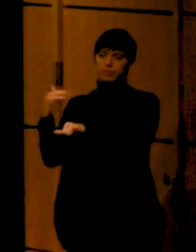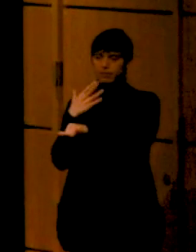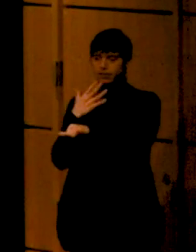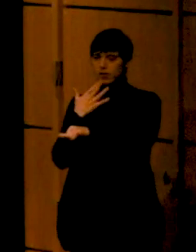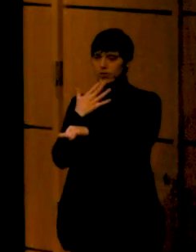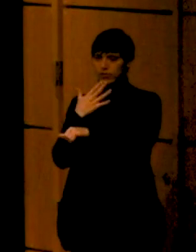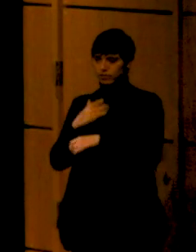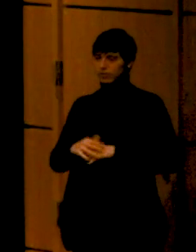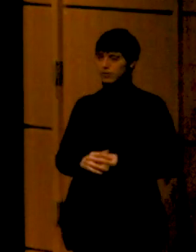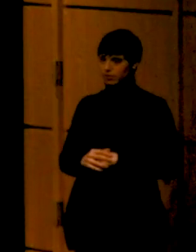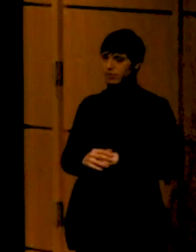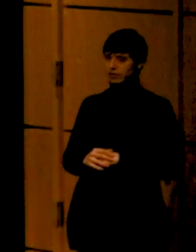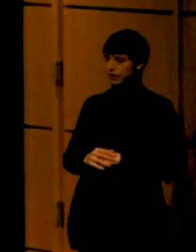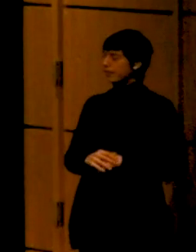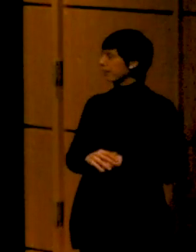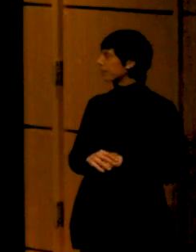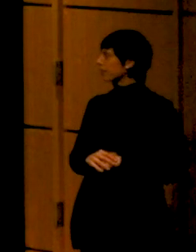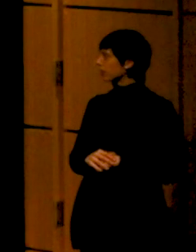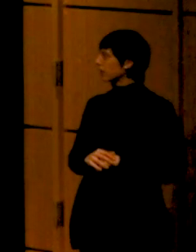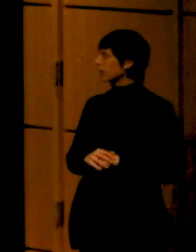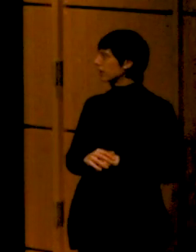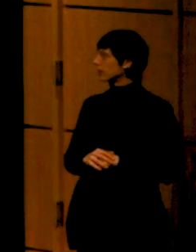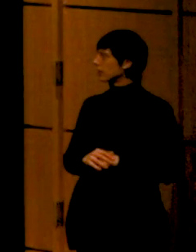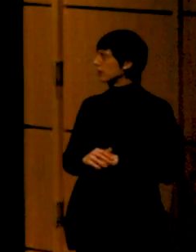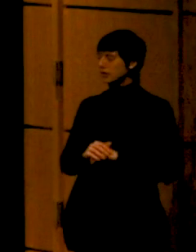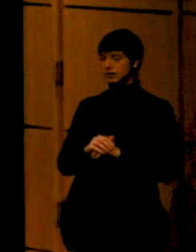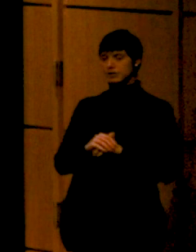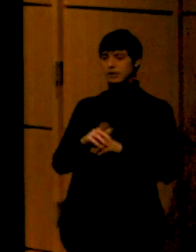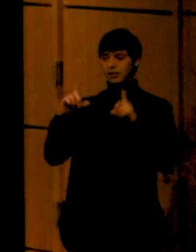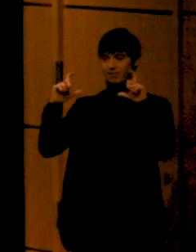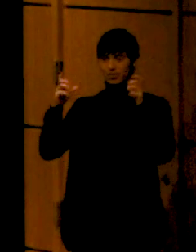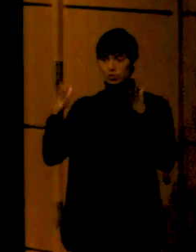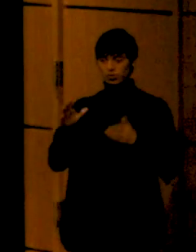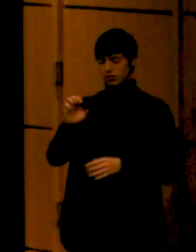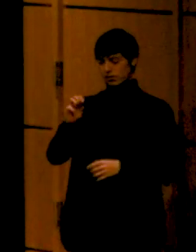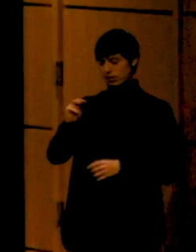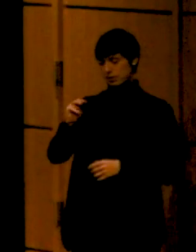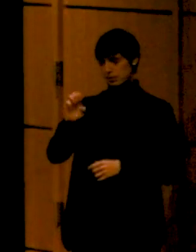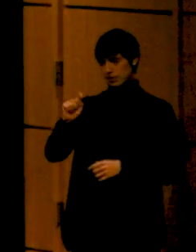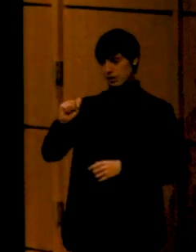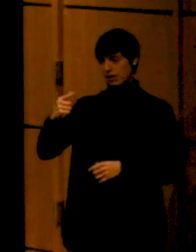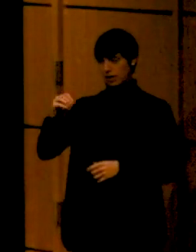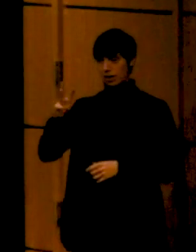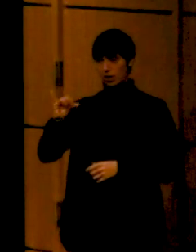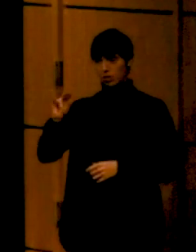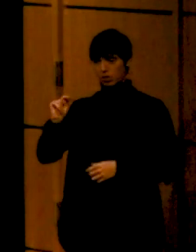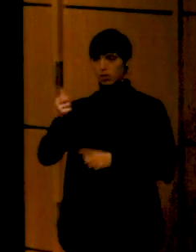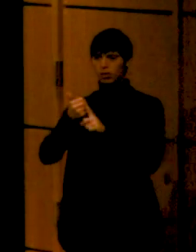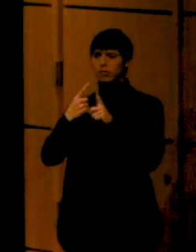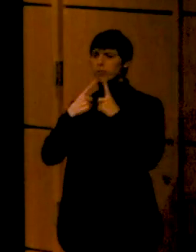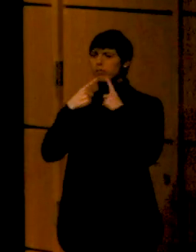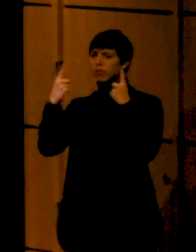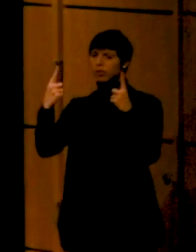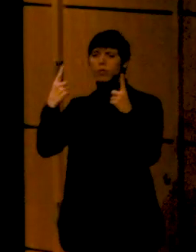Emmet Gowin is one of the preeminent American landscape photographers of our time.